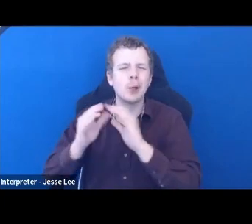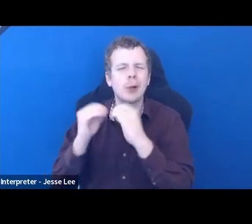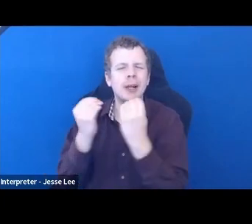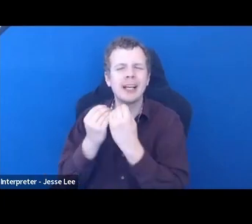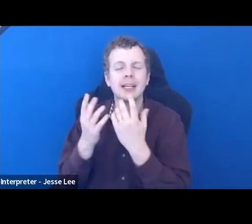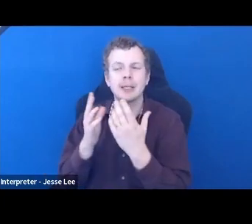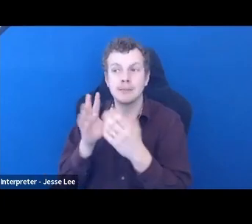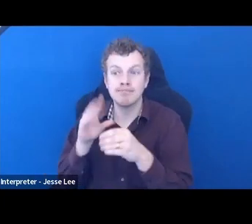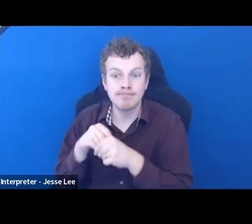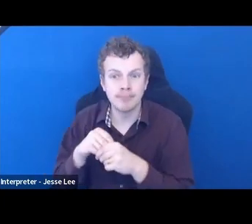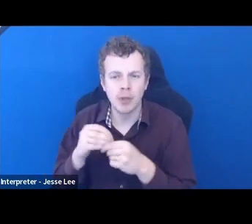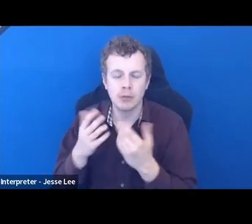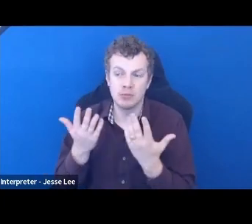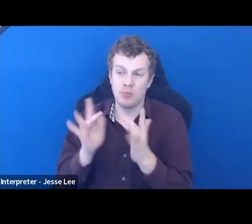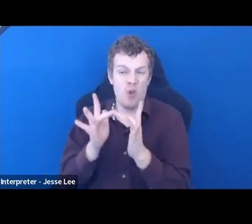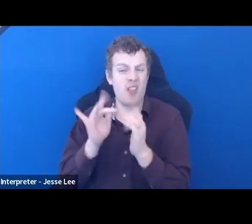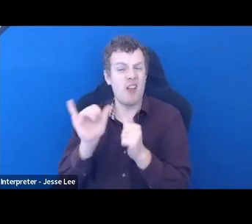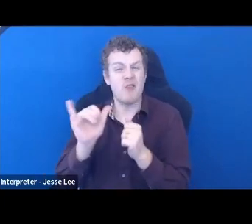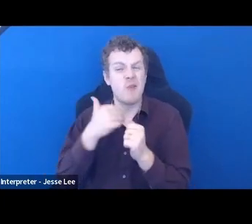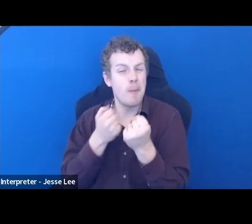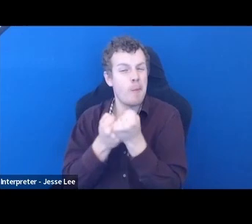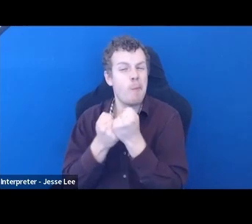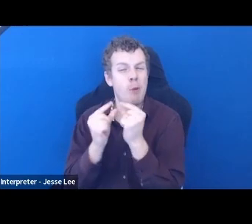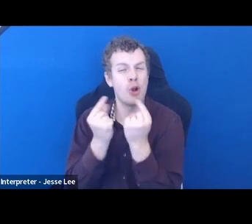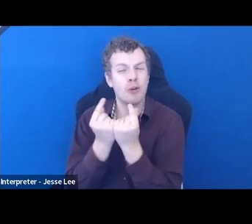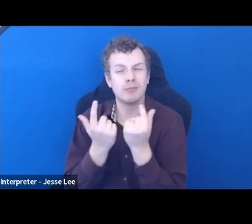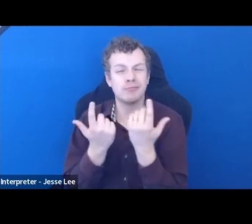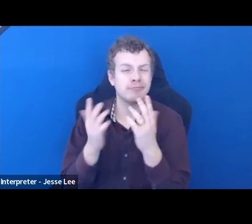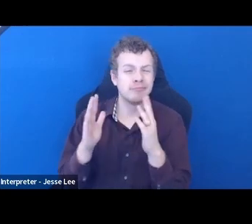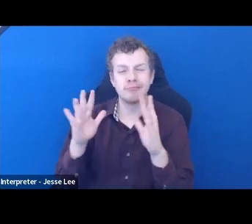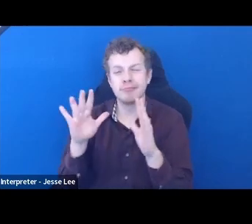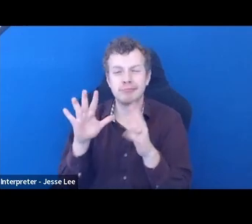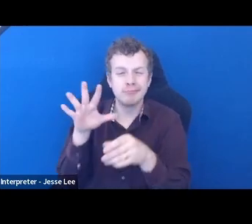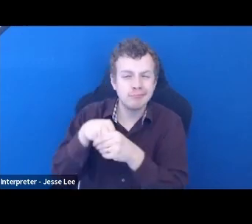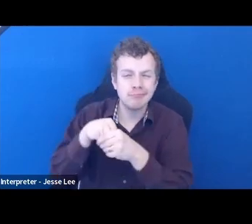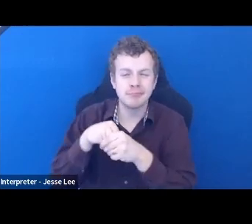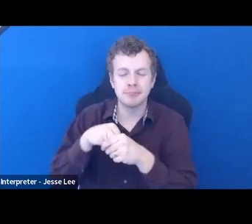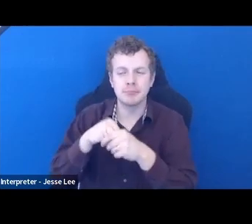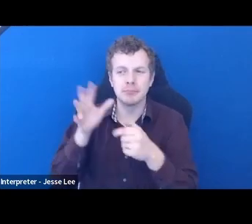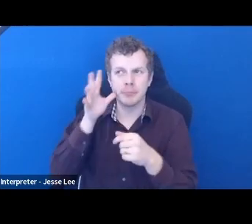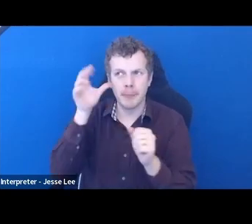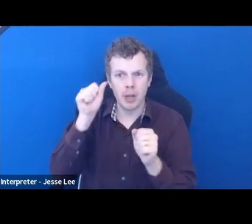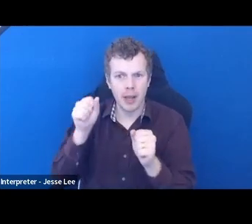There can be online support groups. That they can consult. The community.